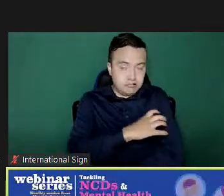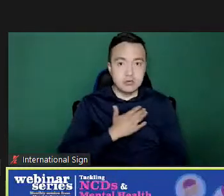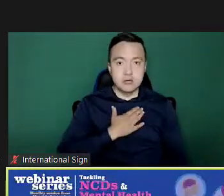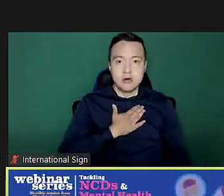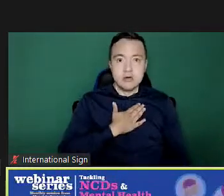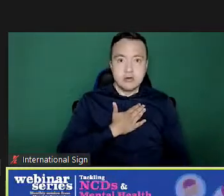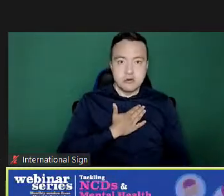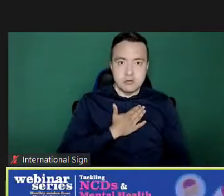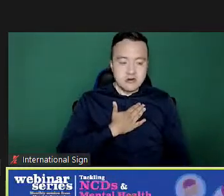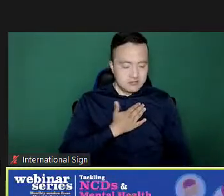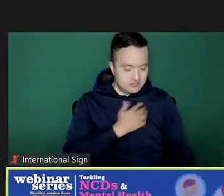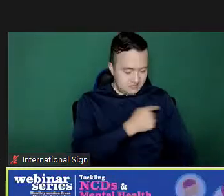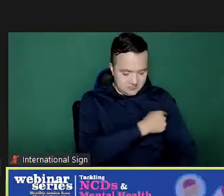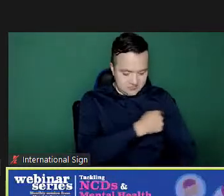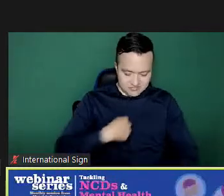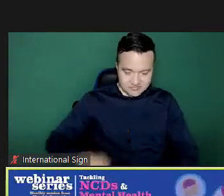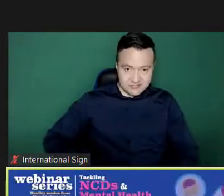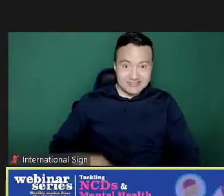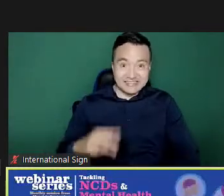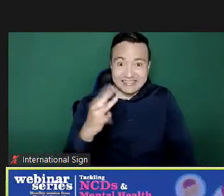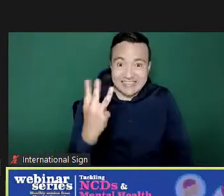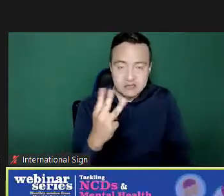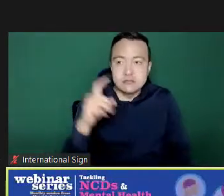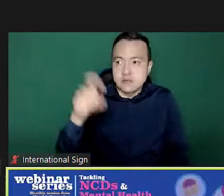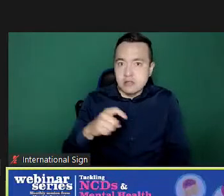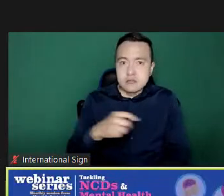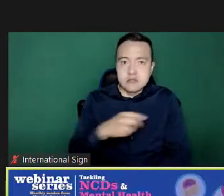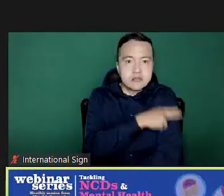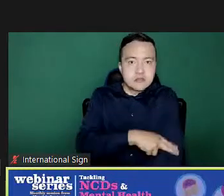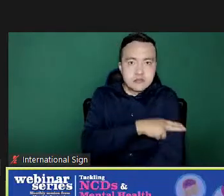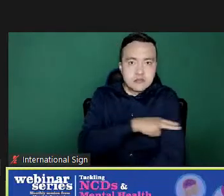Which leads to fragmentation of care, as well as duplication of services.